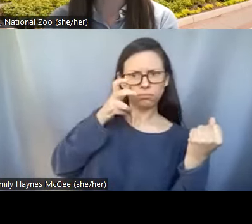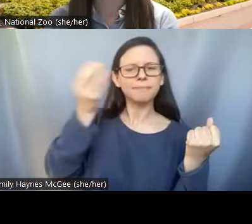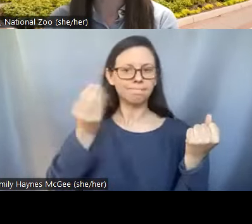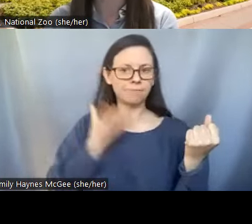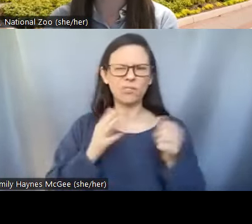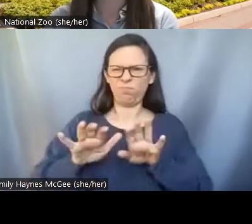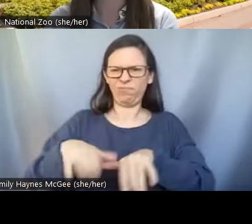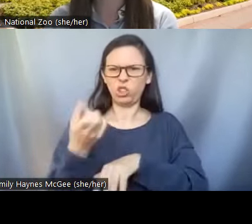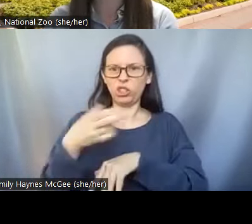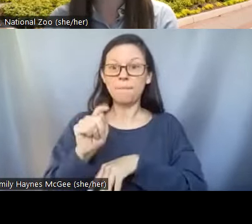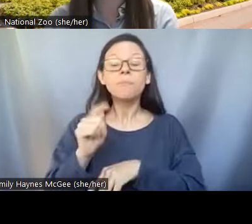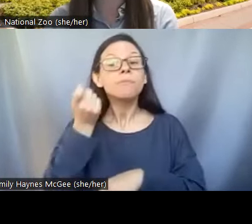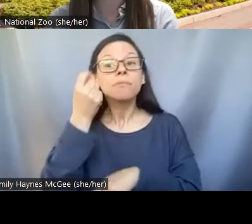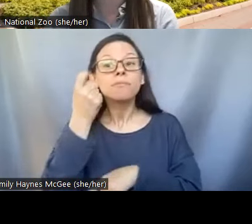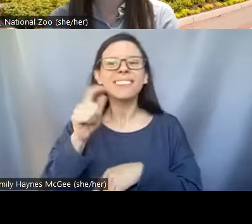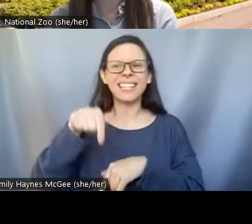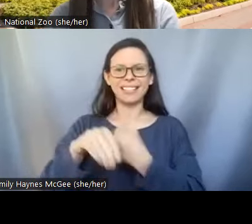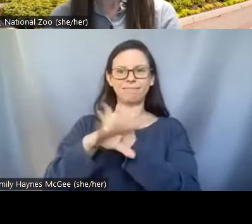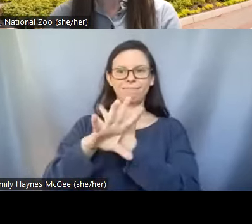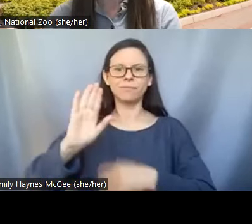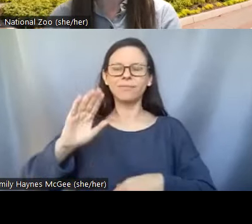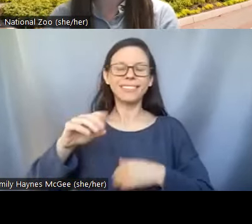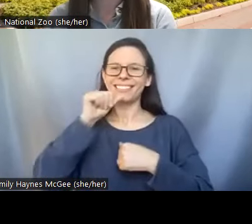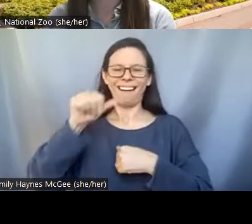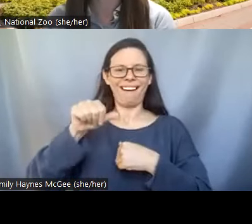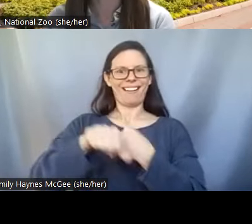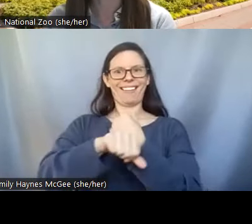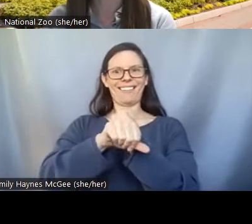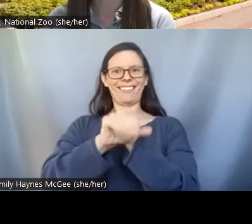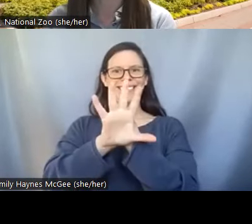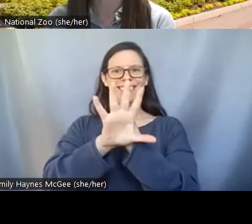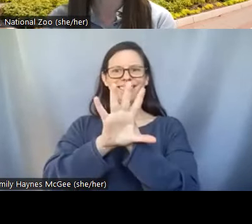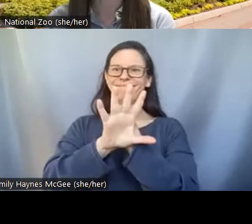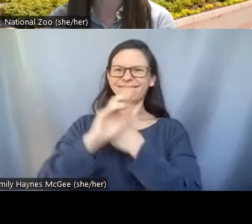is a webinar, so we cannot see or hear you. However we encourage you to engage with us in a number